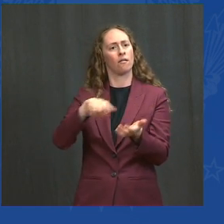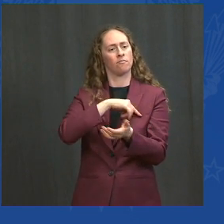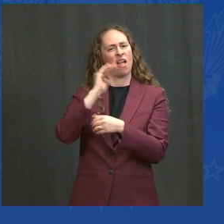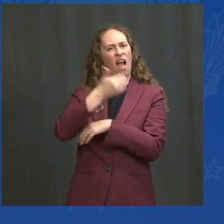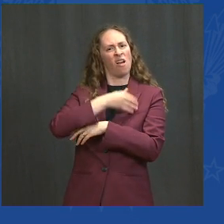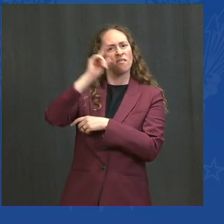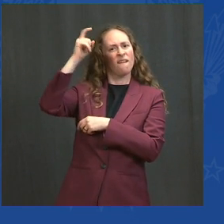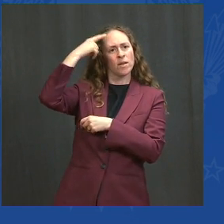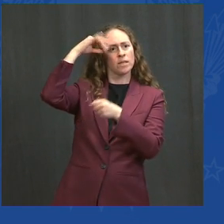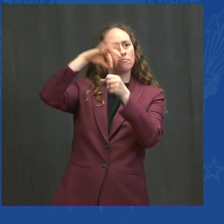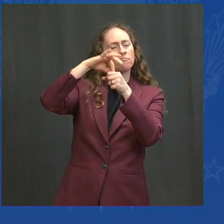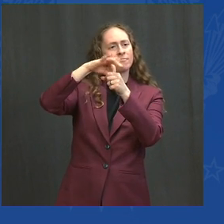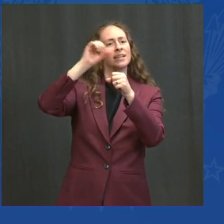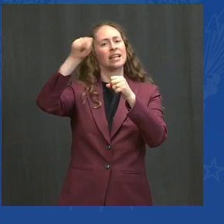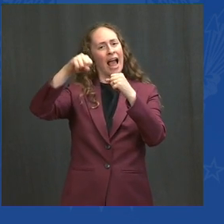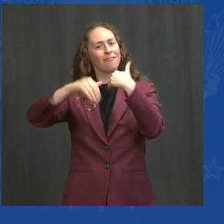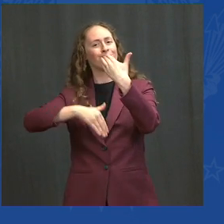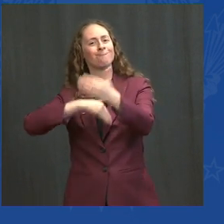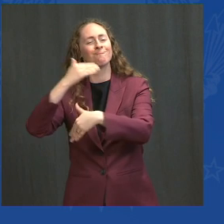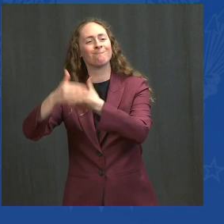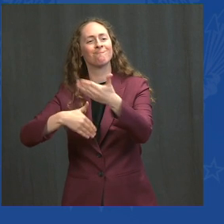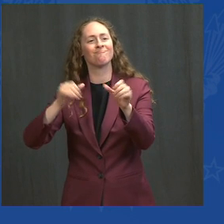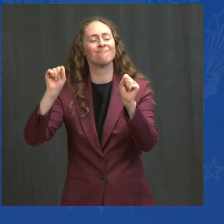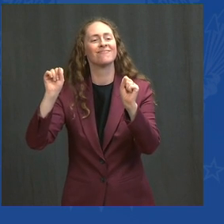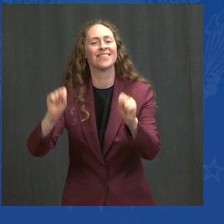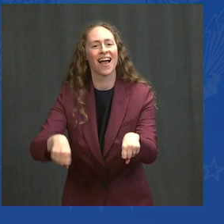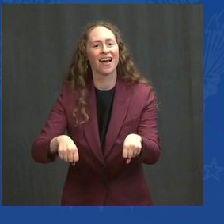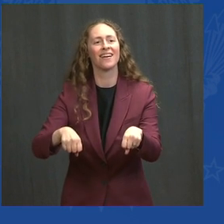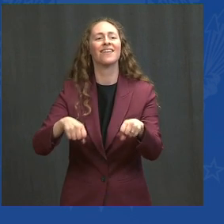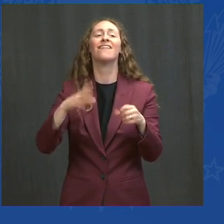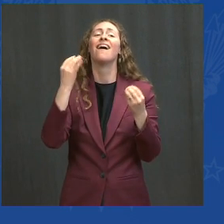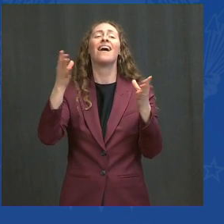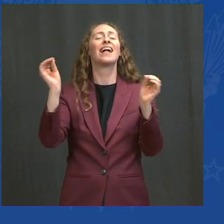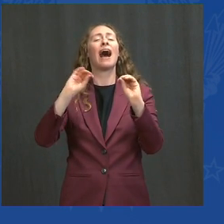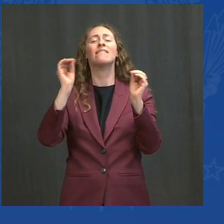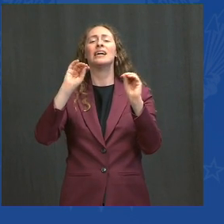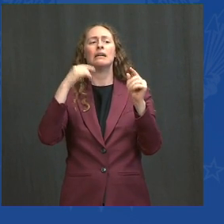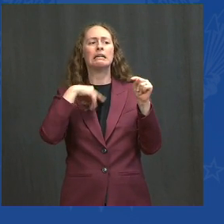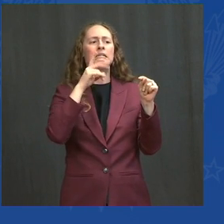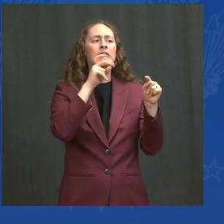There's nothing -- nothing, nothing -- beyond our capacity when we come together as one nation.